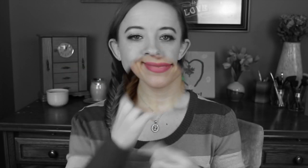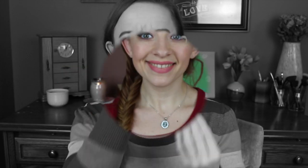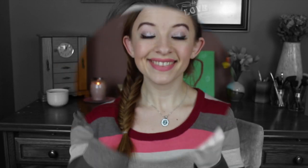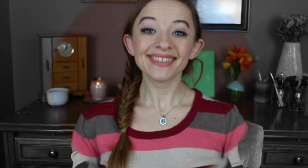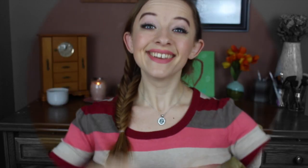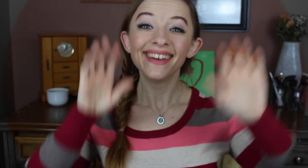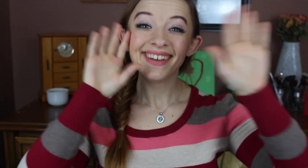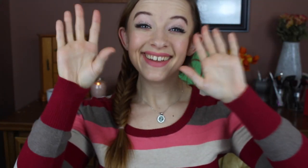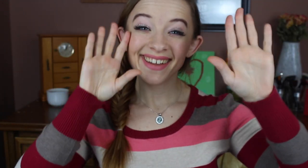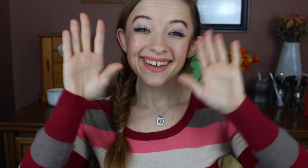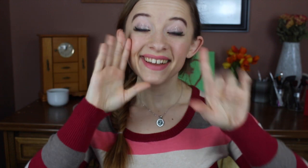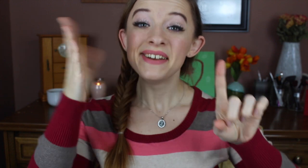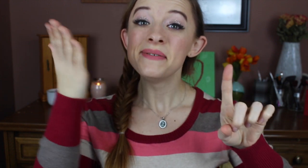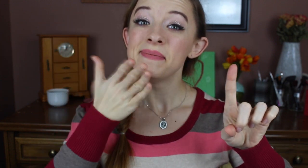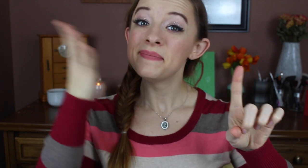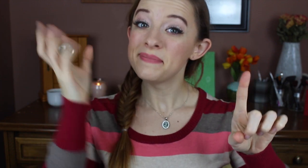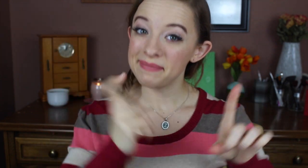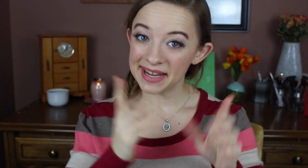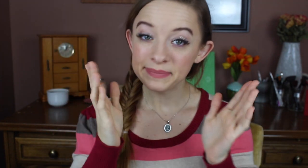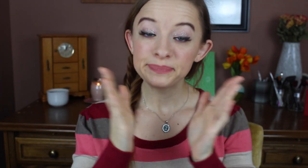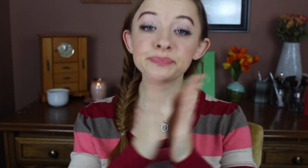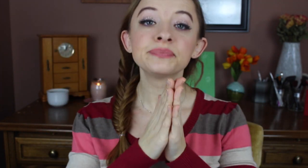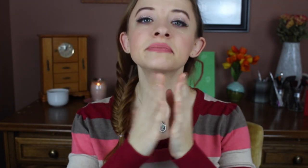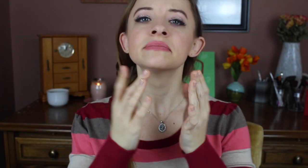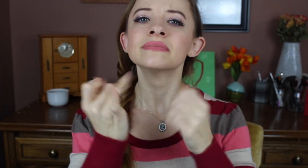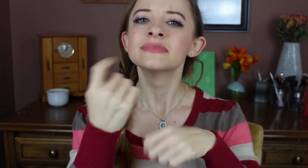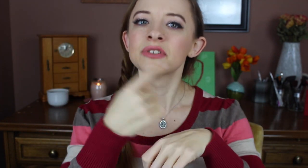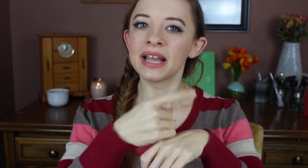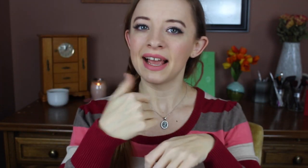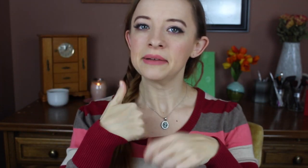Hi everybody, welcome back!